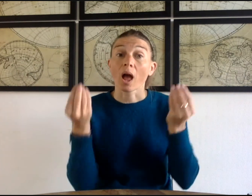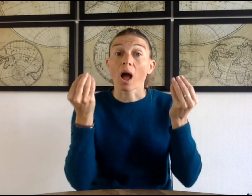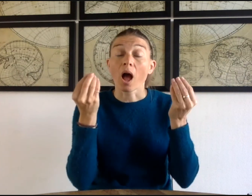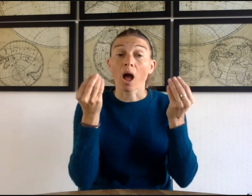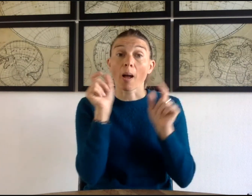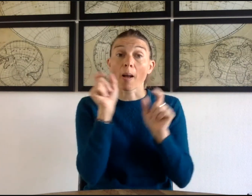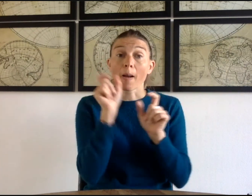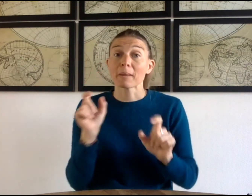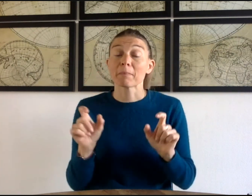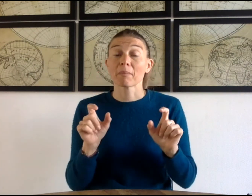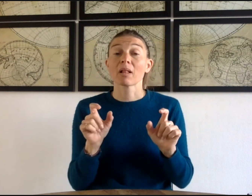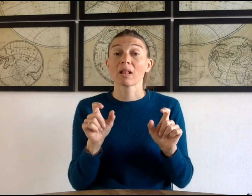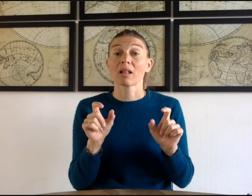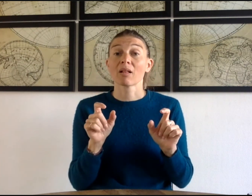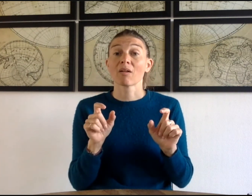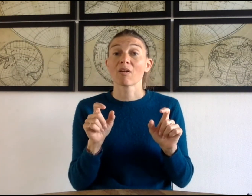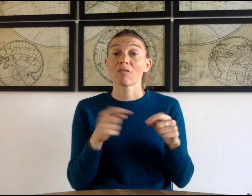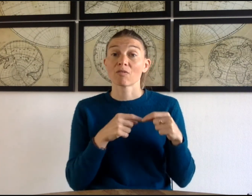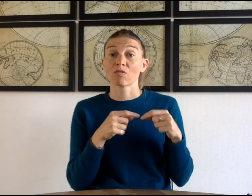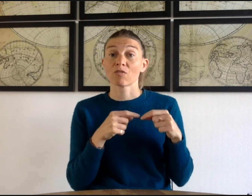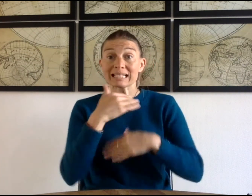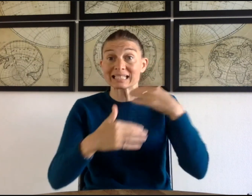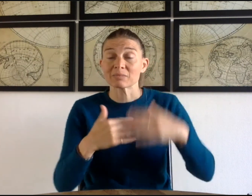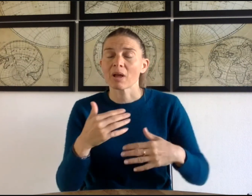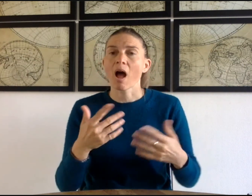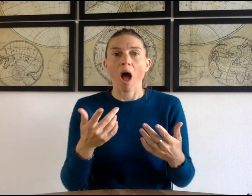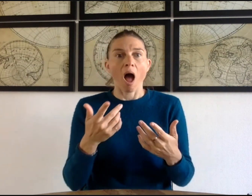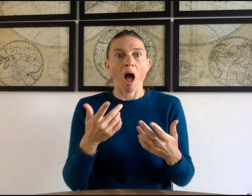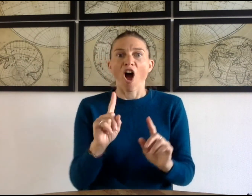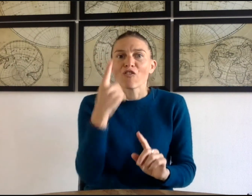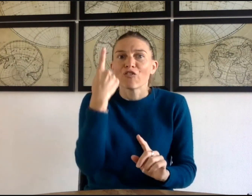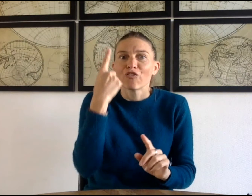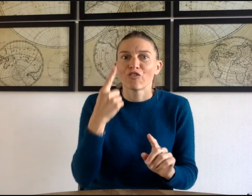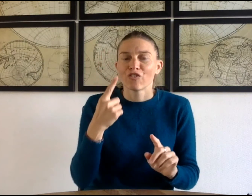first trial, even if, let's say you're making a small mistake,